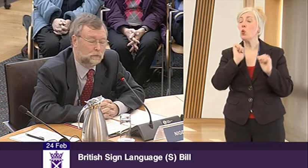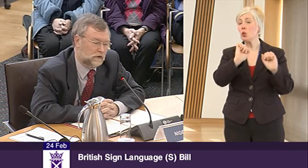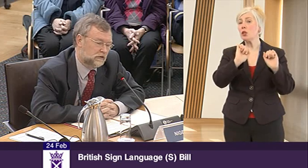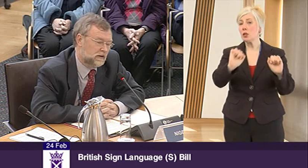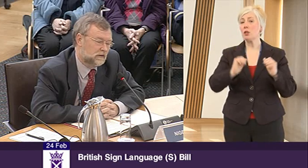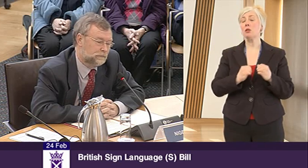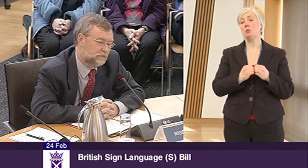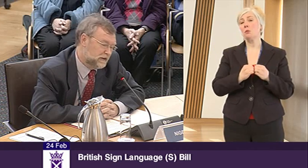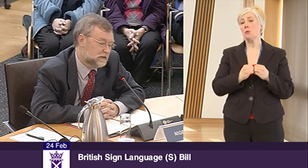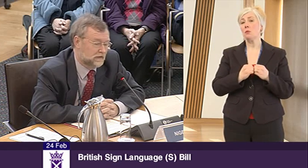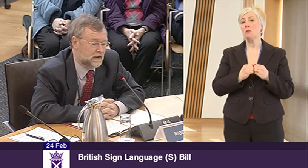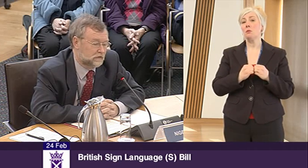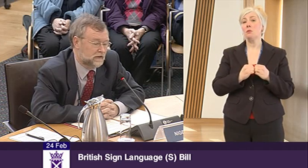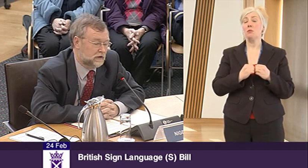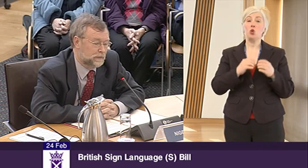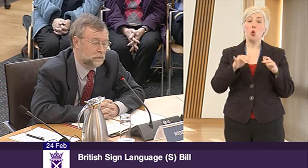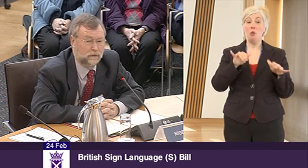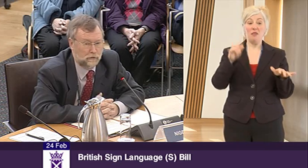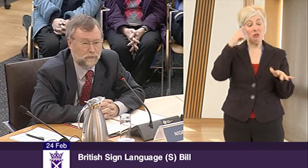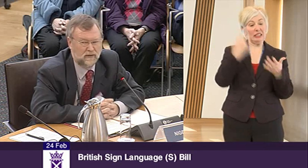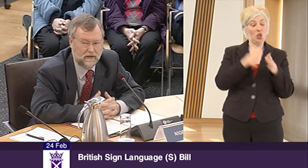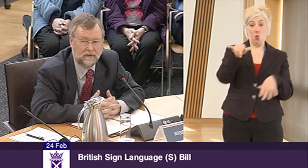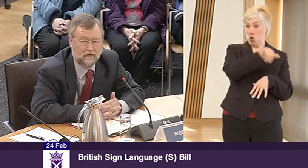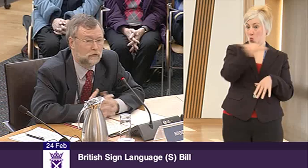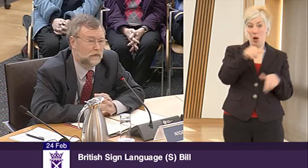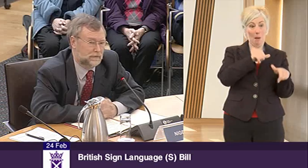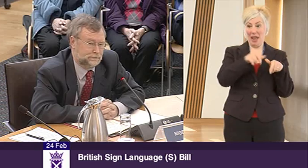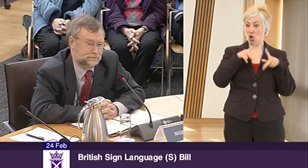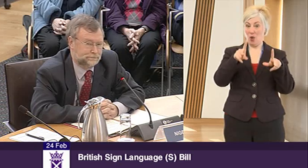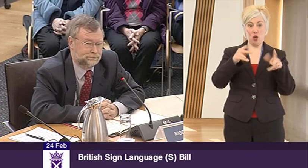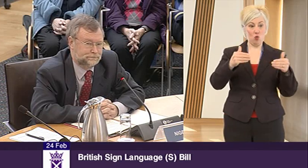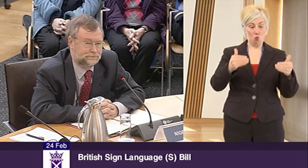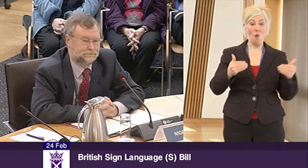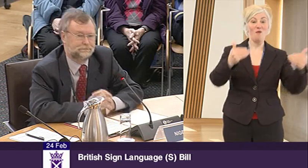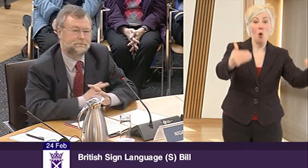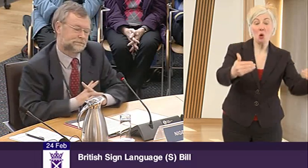the committee to decide which would be the most appropriate.